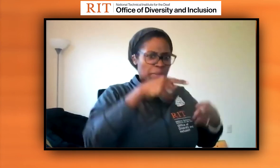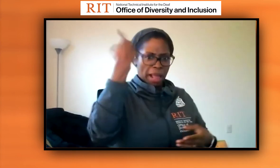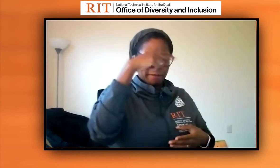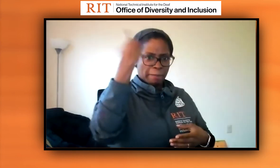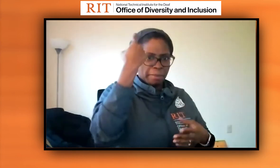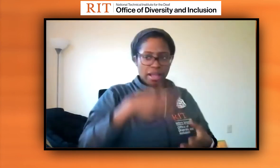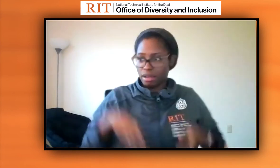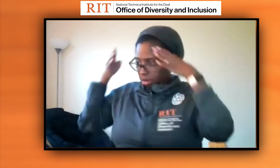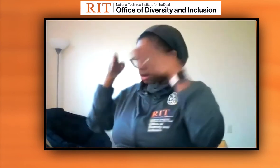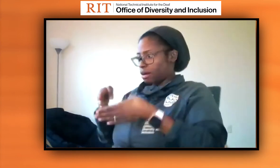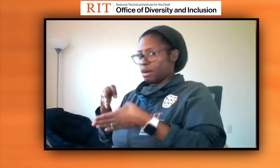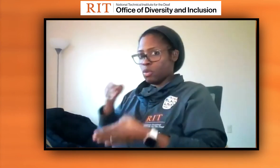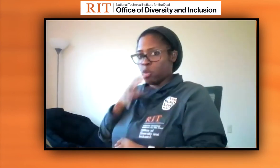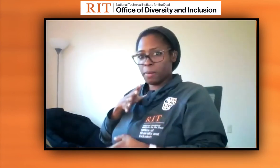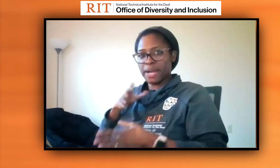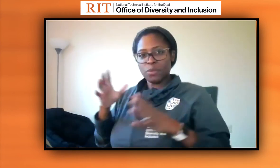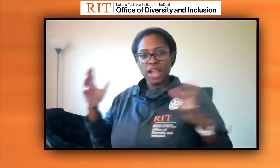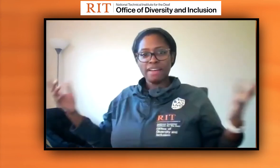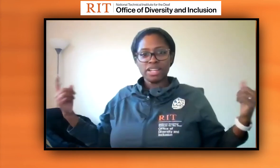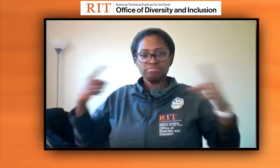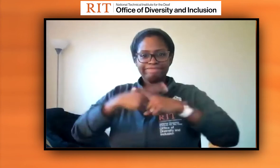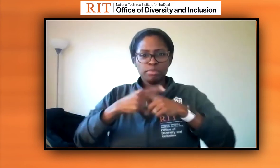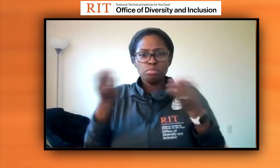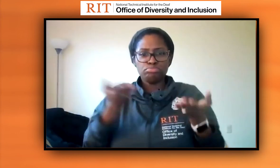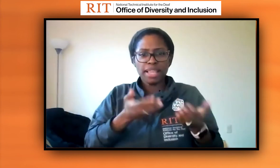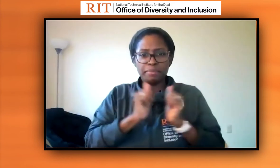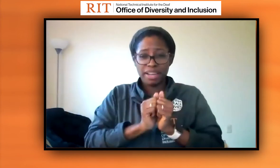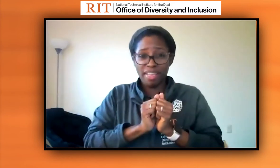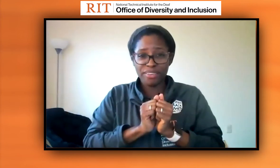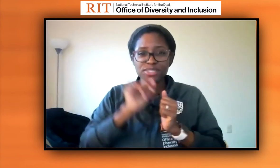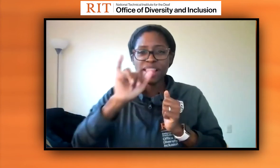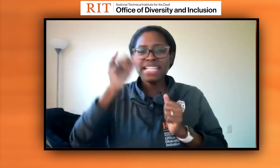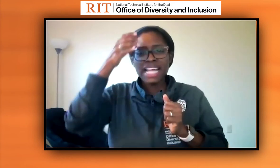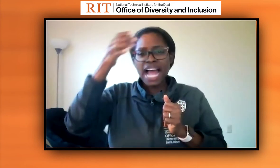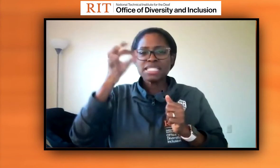But what's important is to not isolate these identities-- being Black or being a woman.